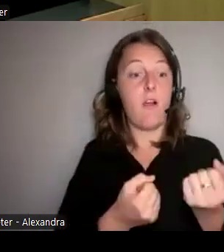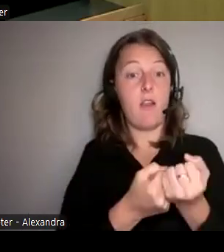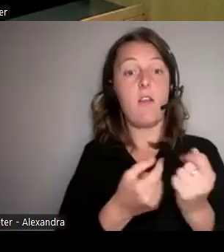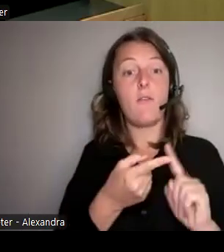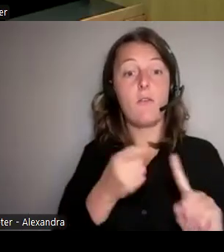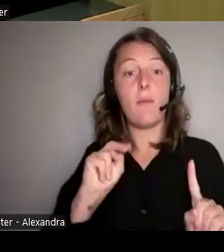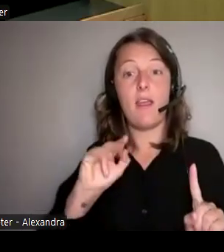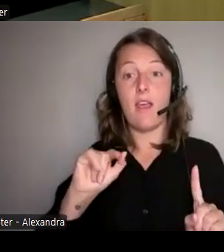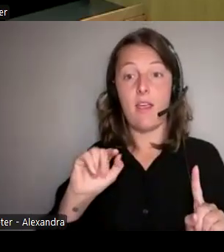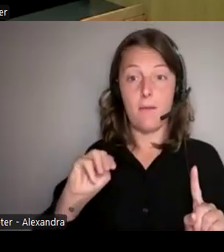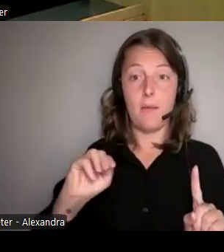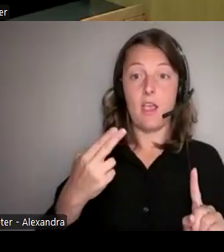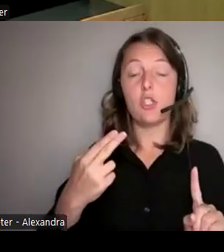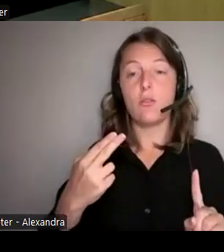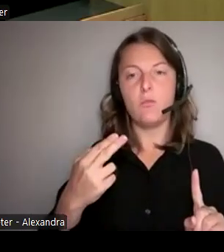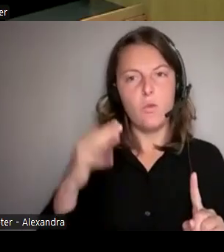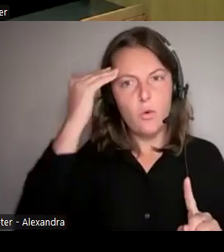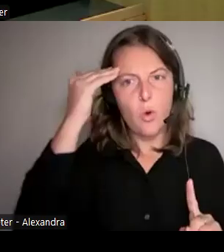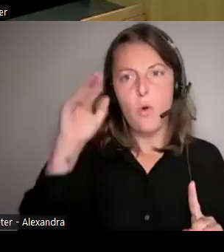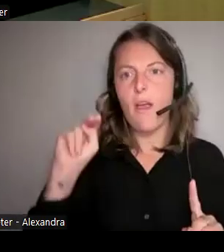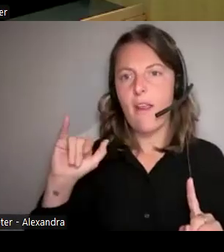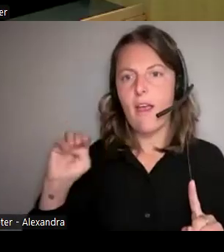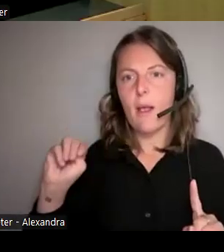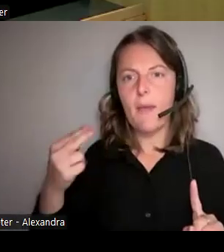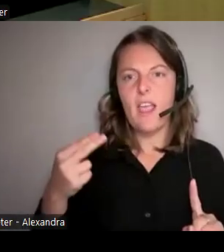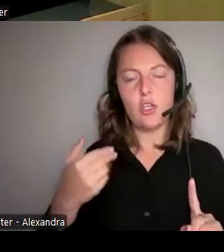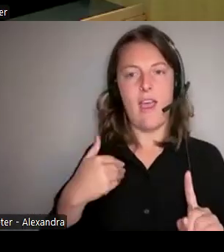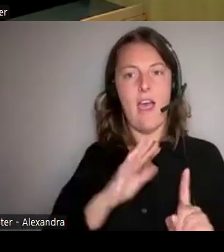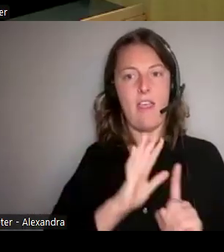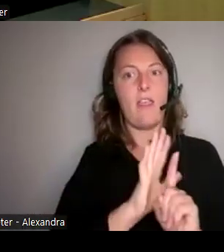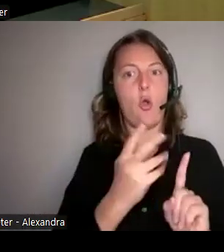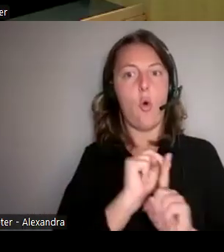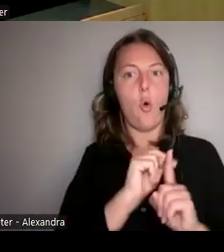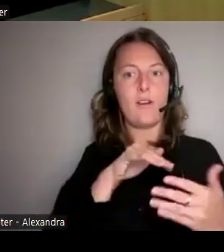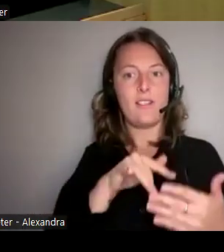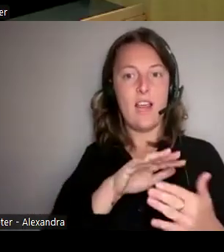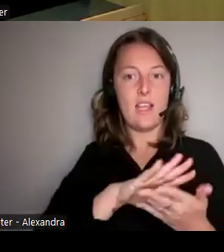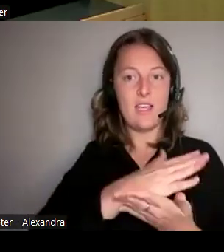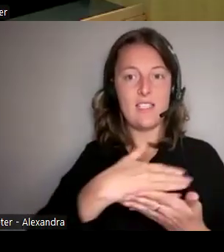you would be familiar that we are the NIMH used had their own study sections. Those are gone. They